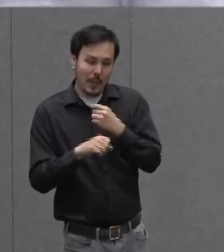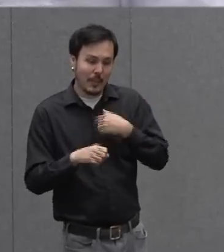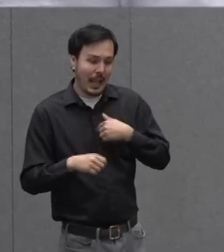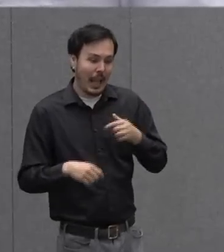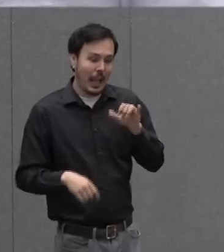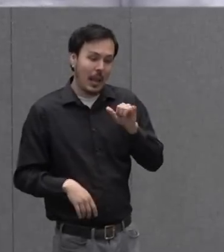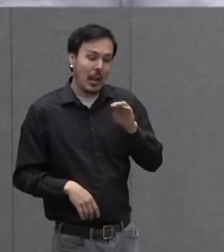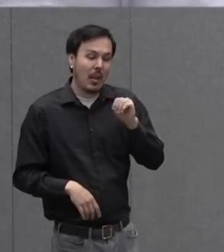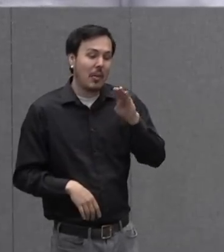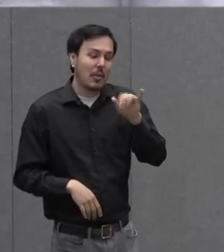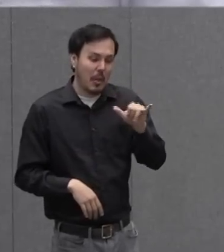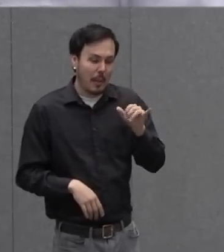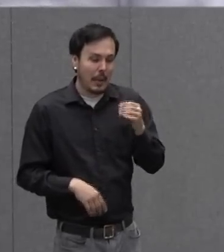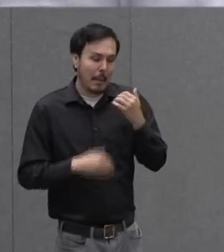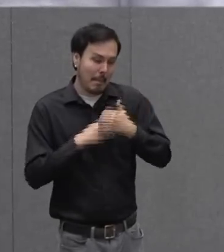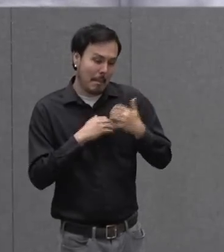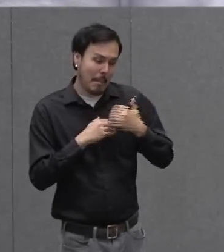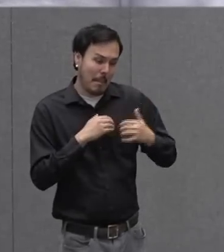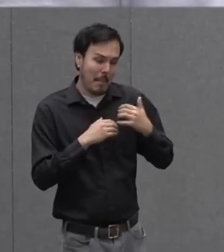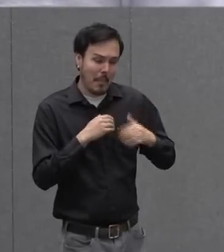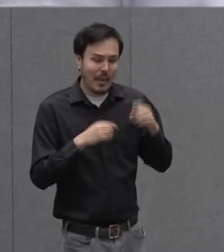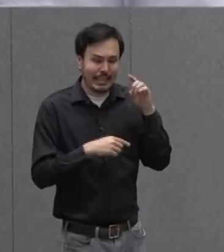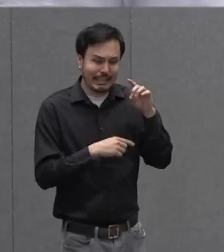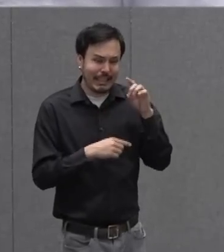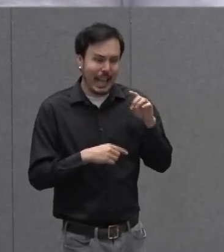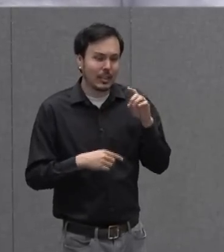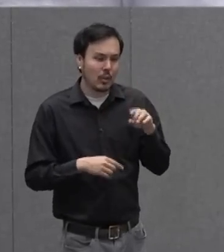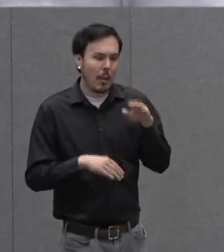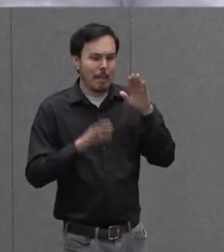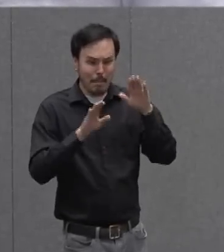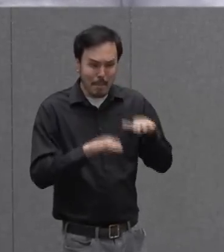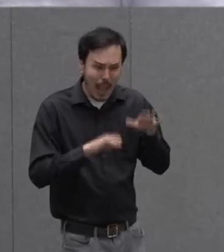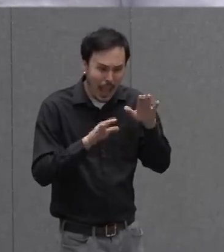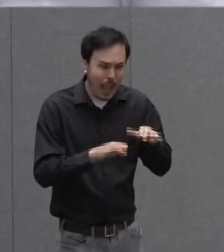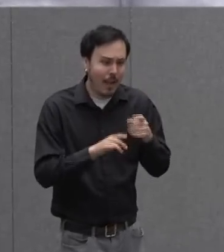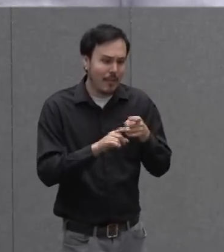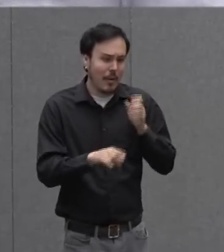bow before our child-pleasing shapes and we will crunch you.